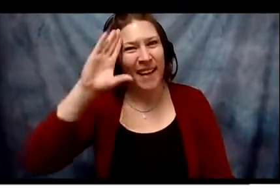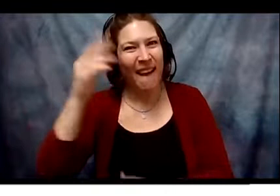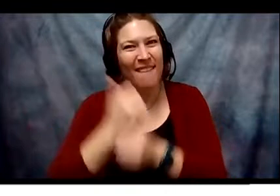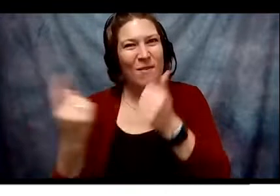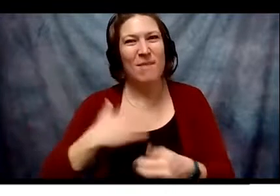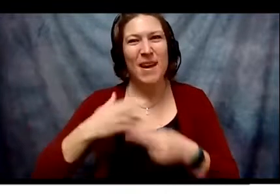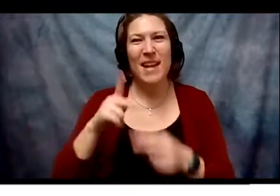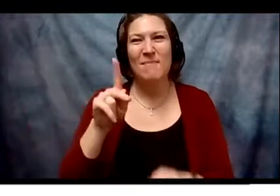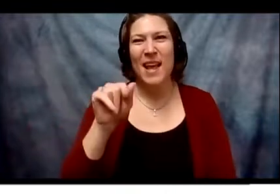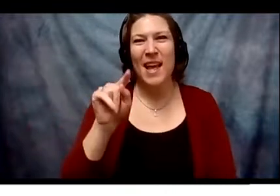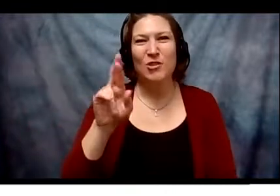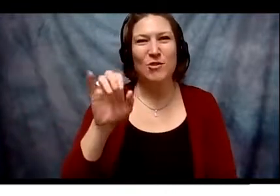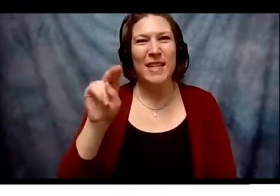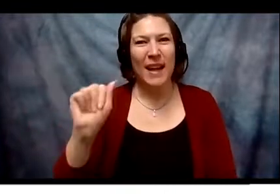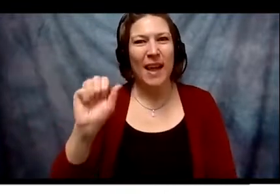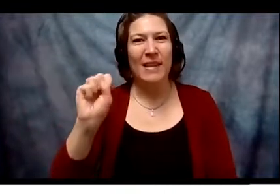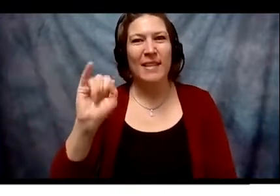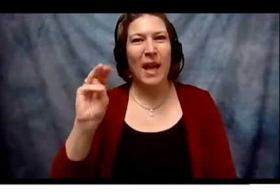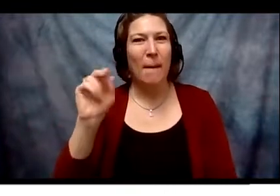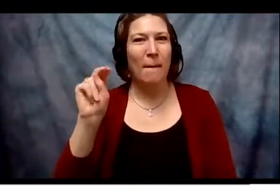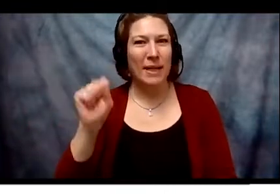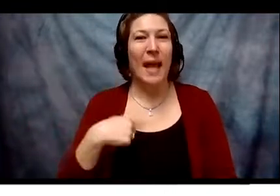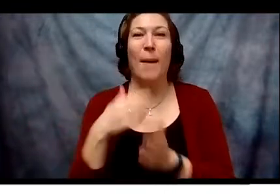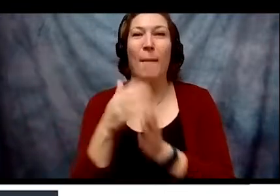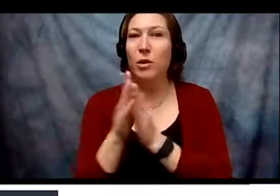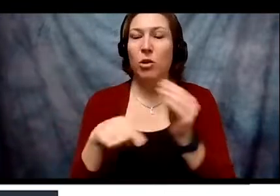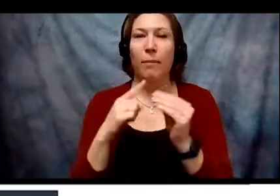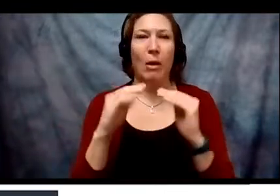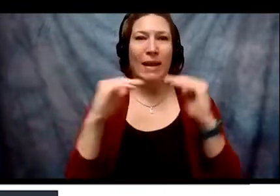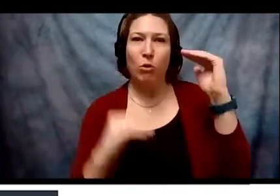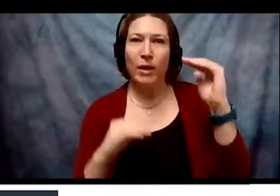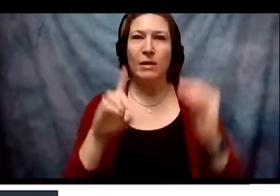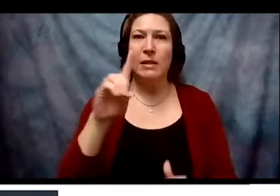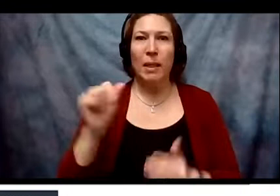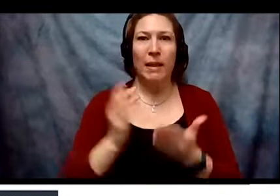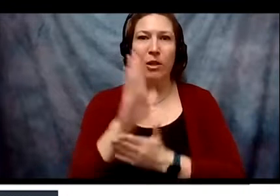Simons and I am passionate about inequity and disability justice. I mean, making it go away,